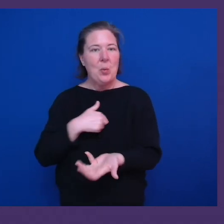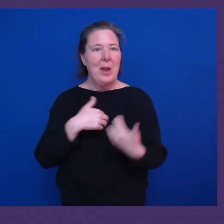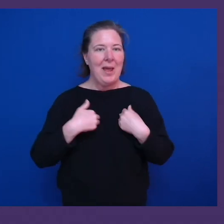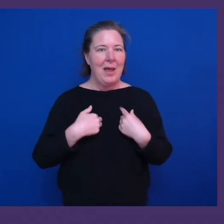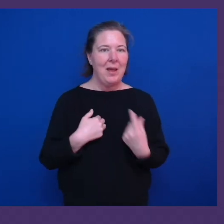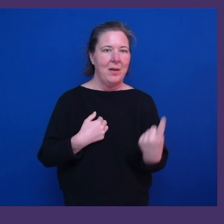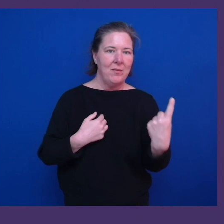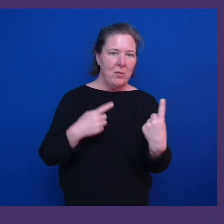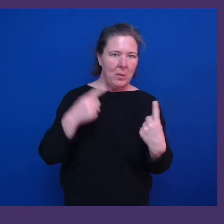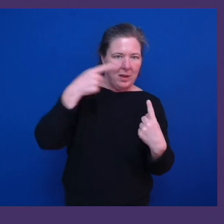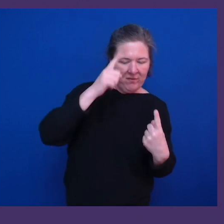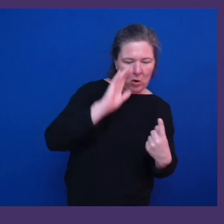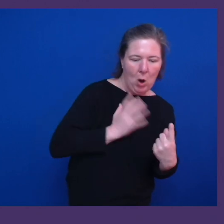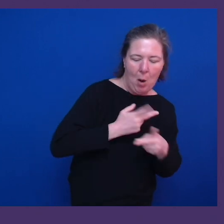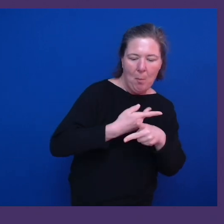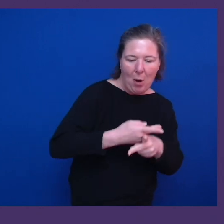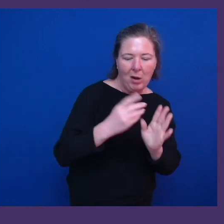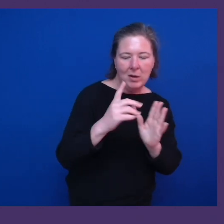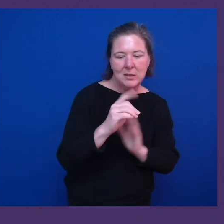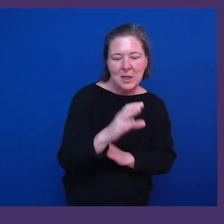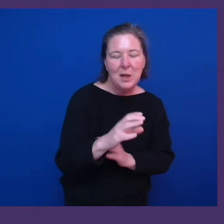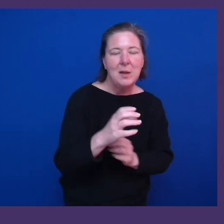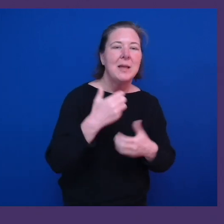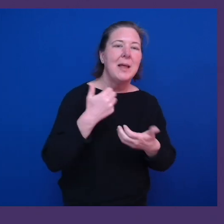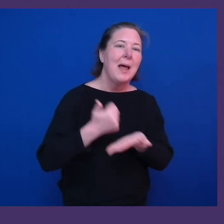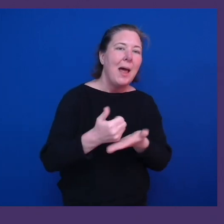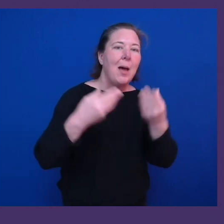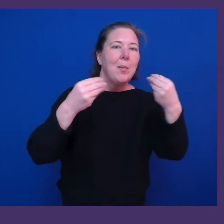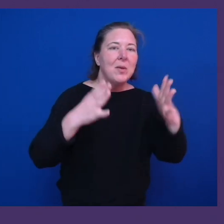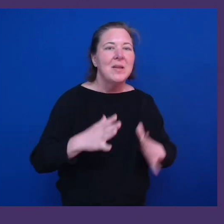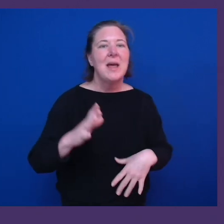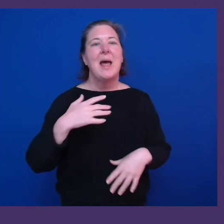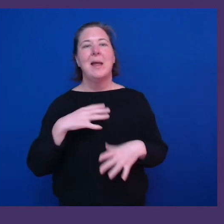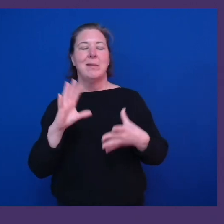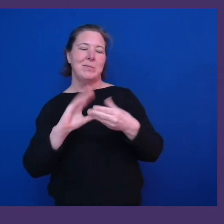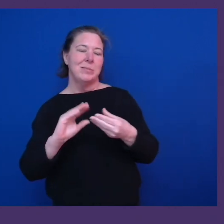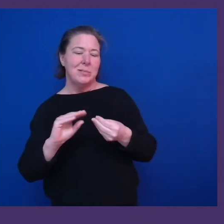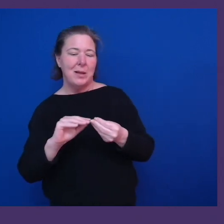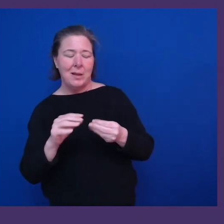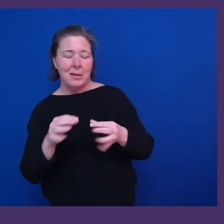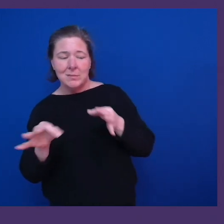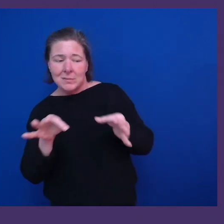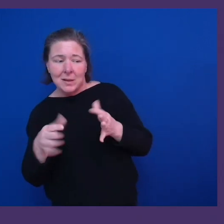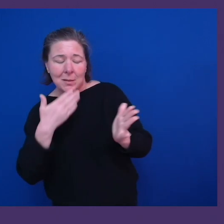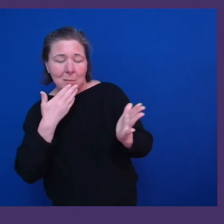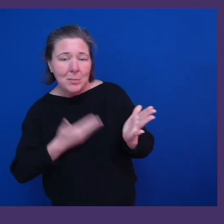to help our sellers and to pitch our story better. One for our HR documentation.